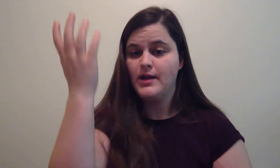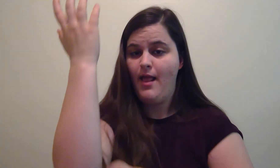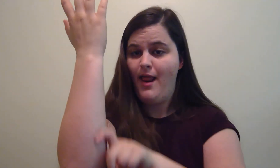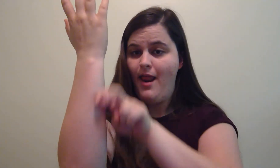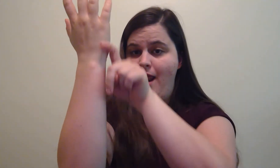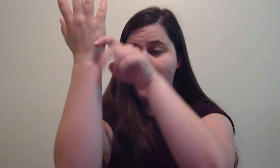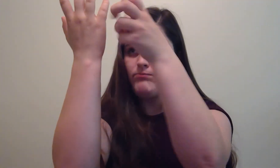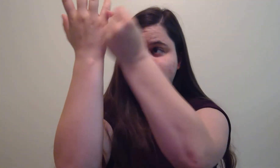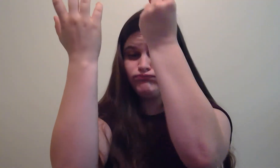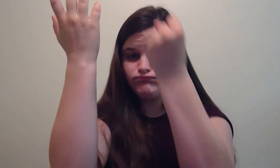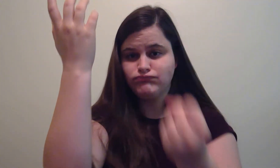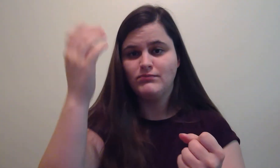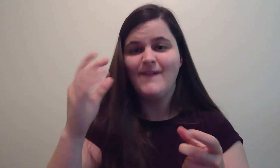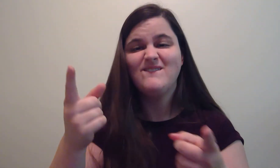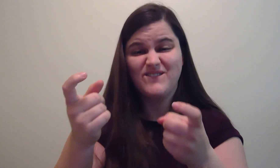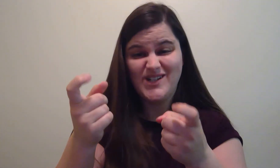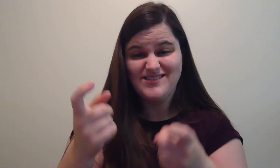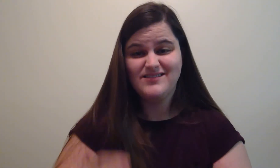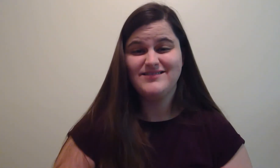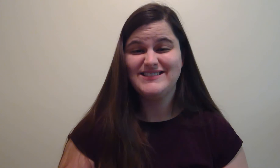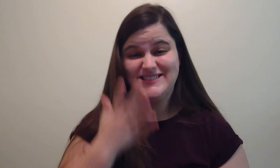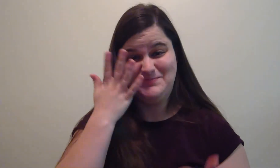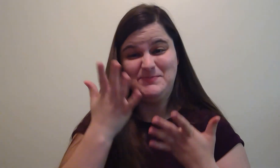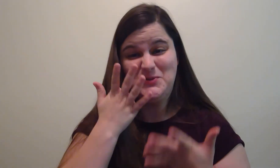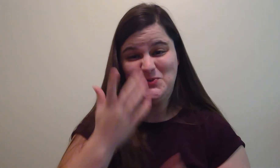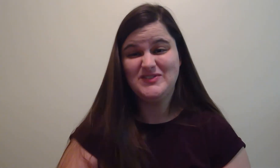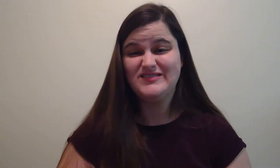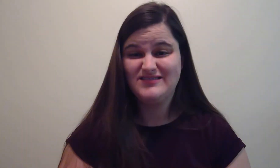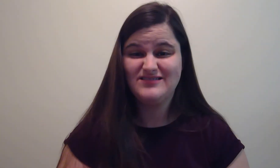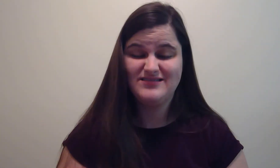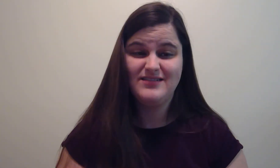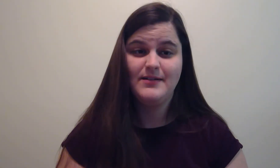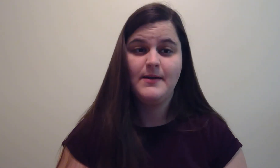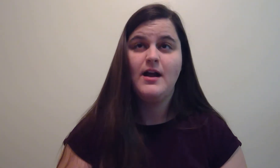She scrambled up and got it down in no time. Man it was embarrassing.